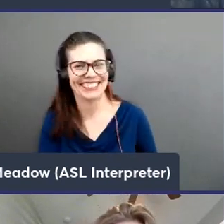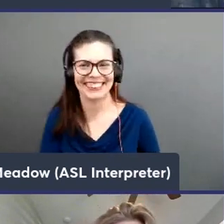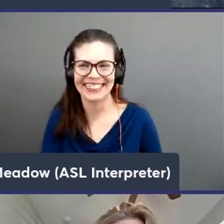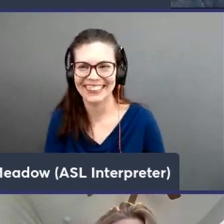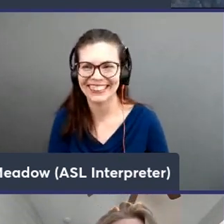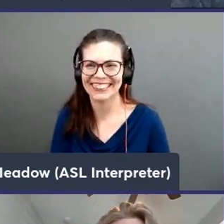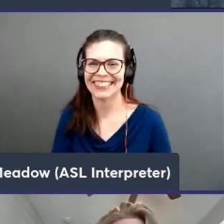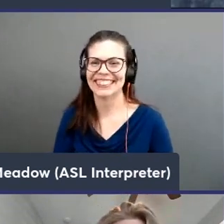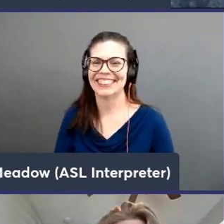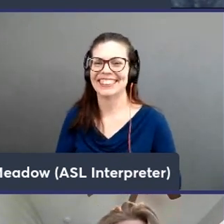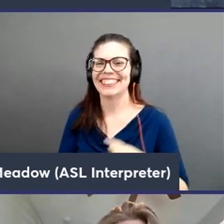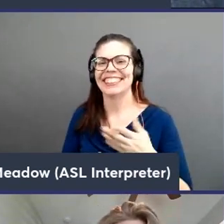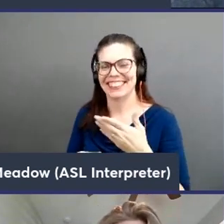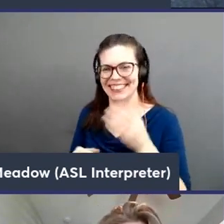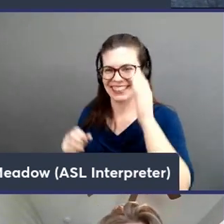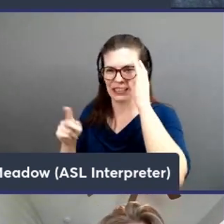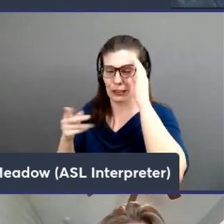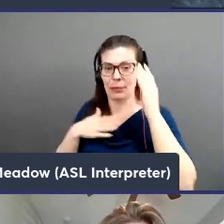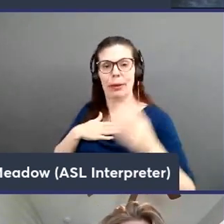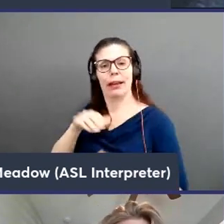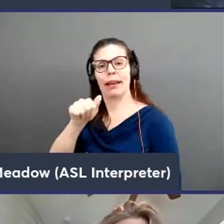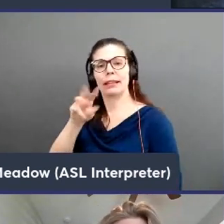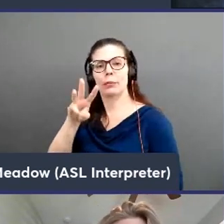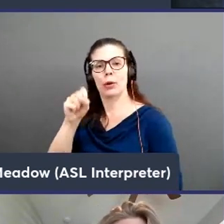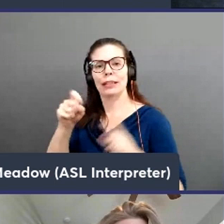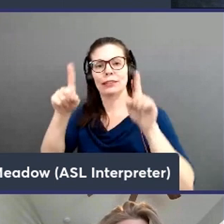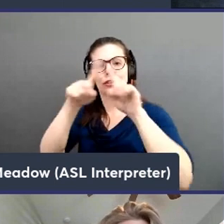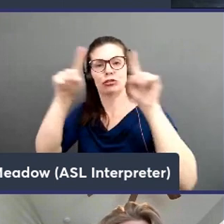All right. This is my AWS screen. I'll start the demo.